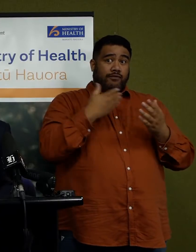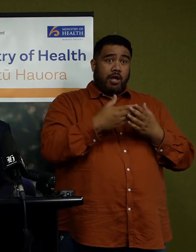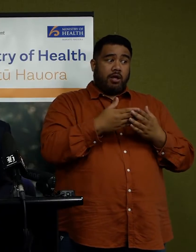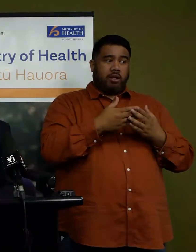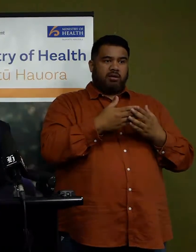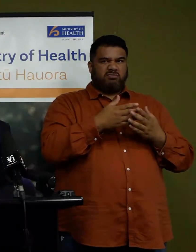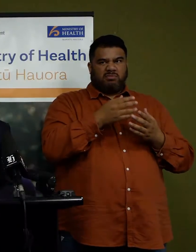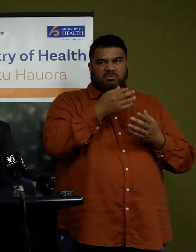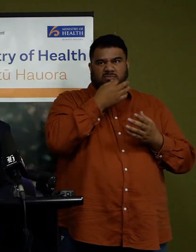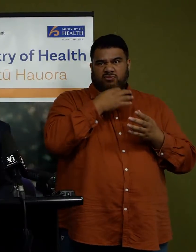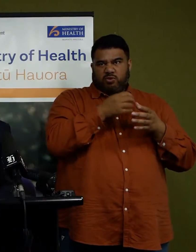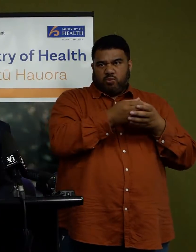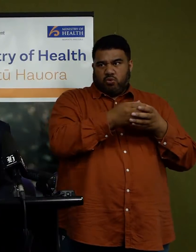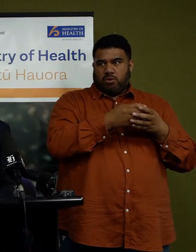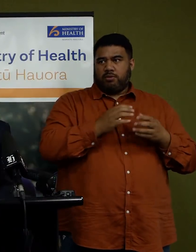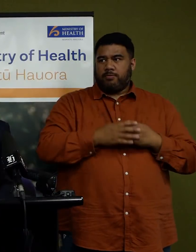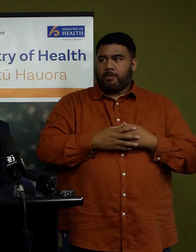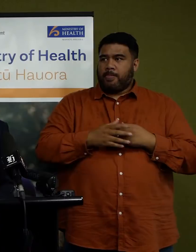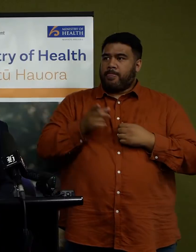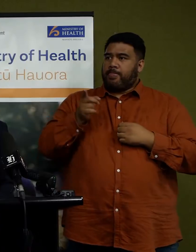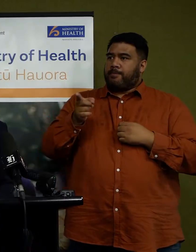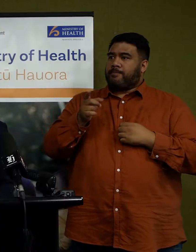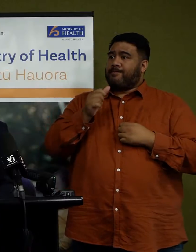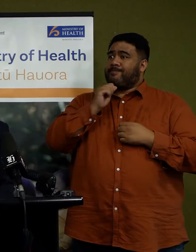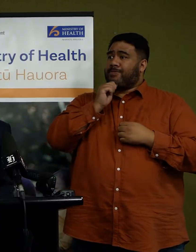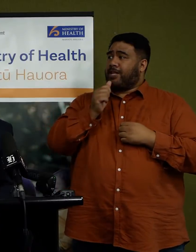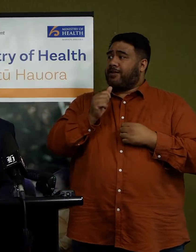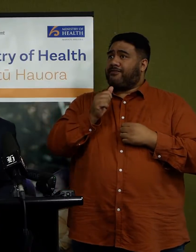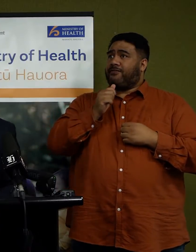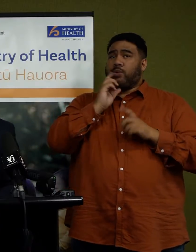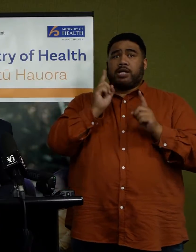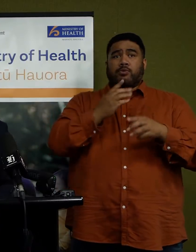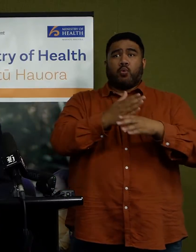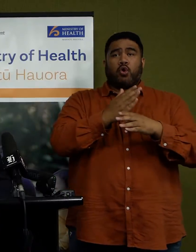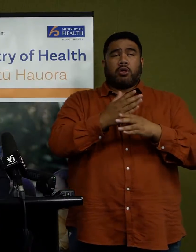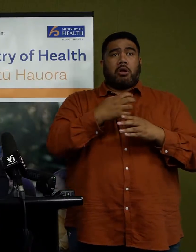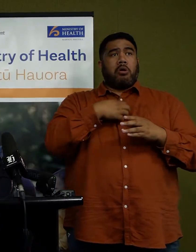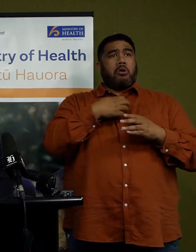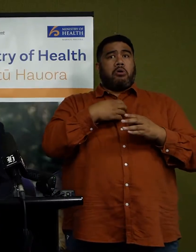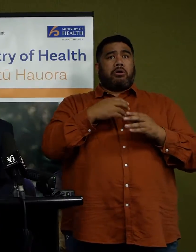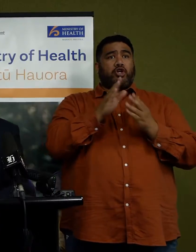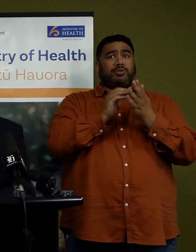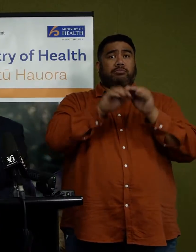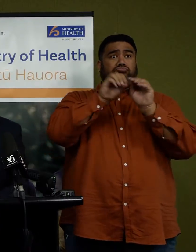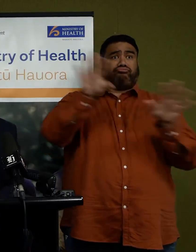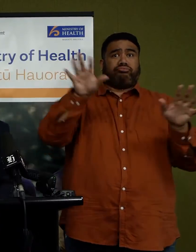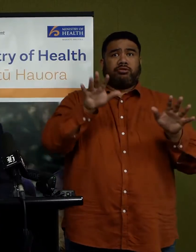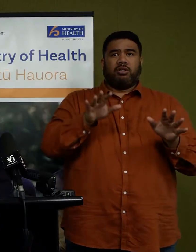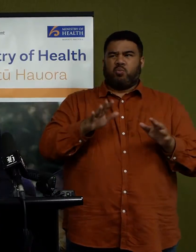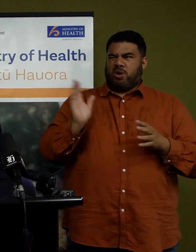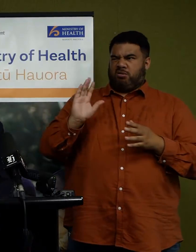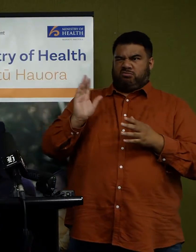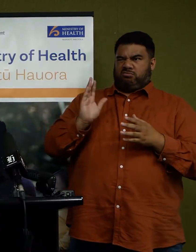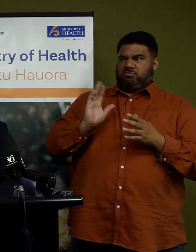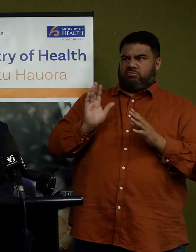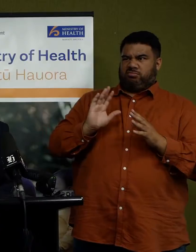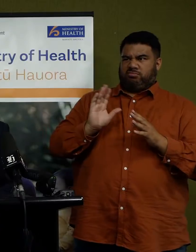in terms of coming to work if we do get to an outbreak scenario? Well, we're a long way off that. However, if you look at our New Zealand pandemic plan--